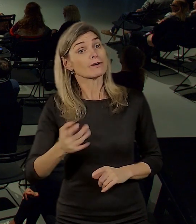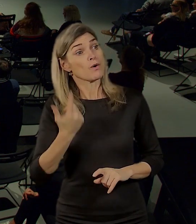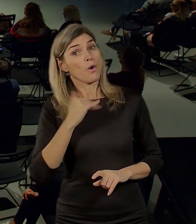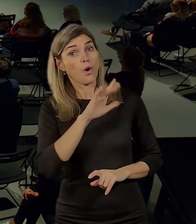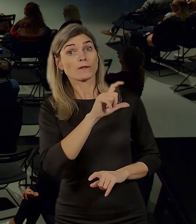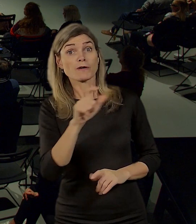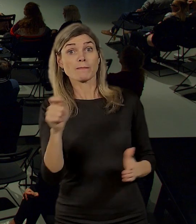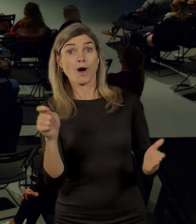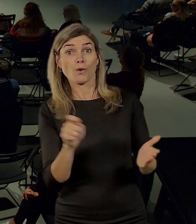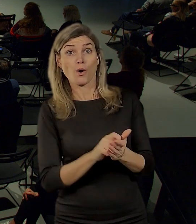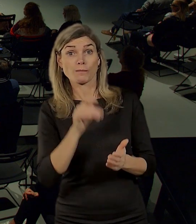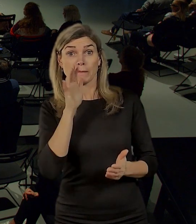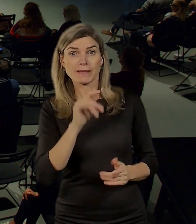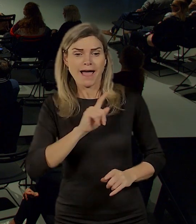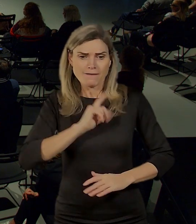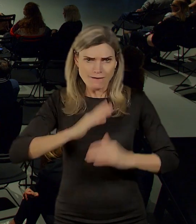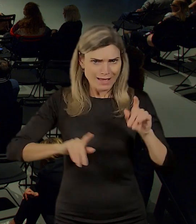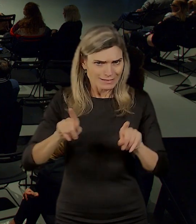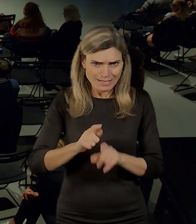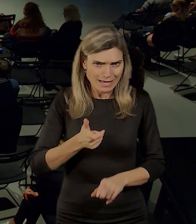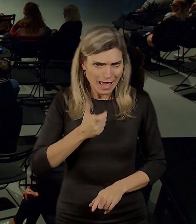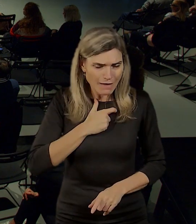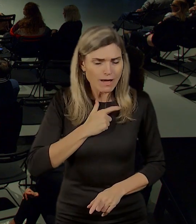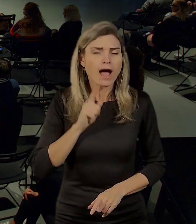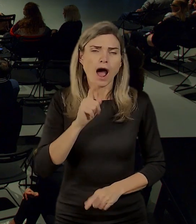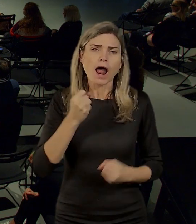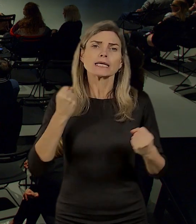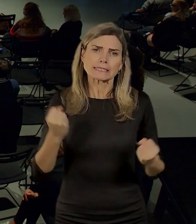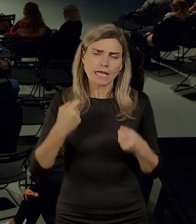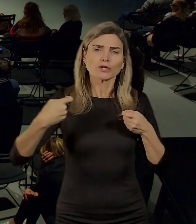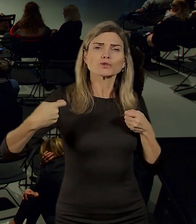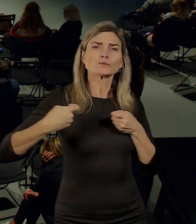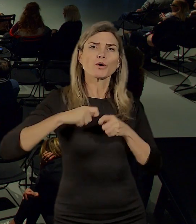should be built . Furthermore, in the building of the old Prague 12 town hall,